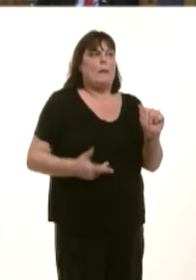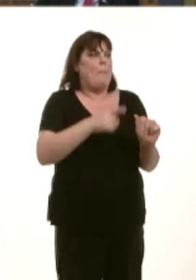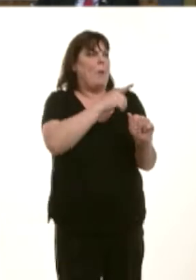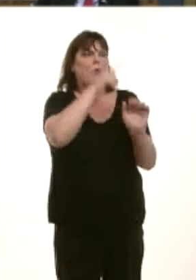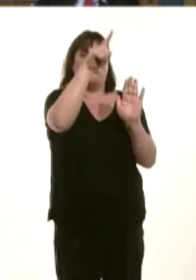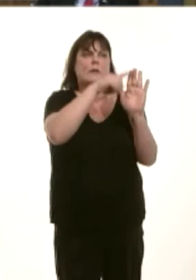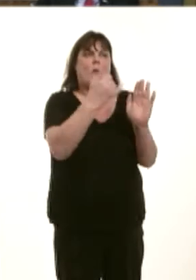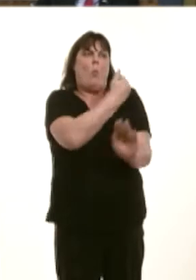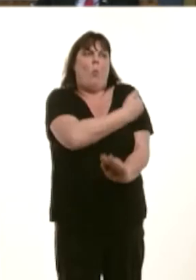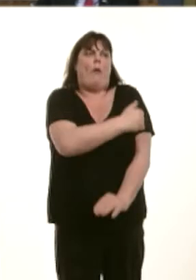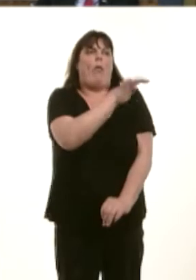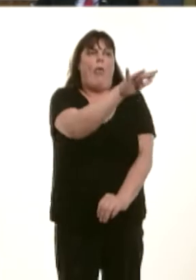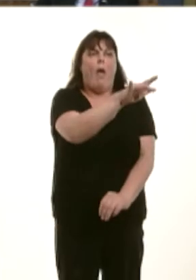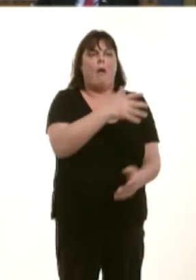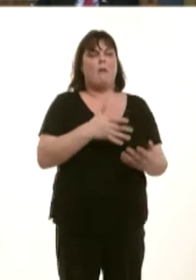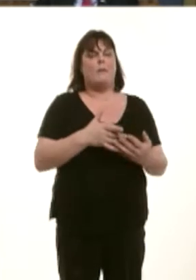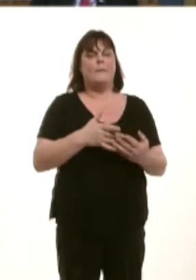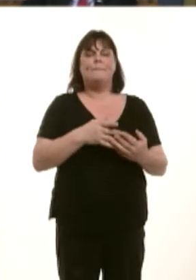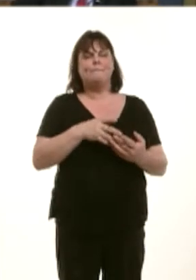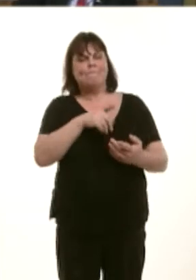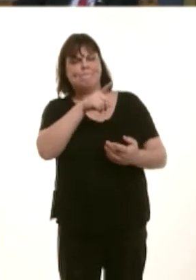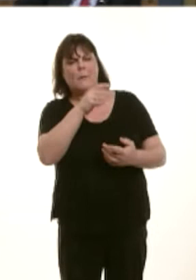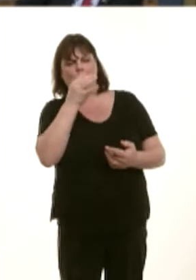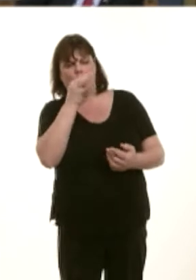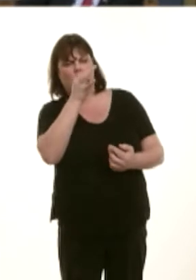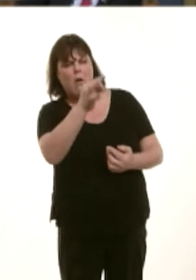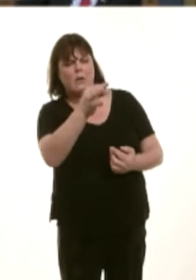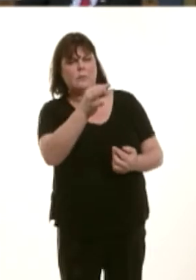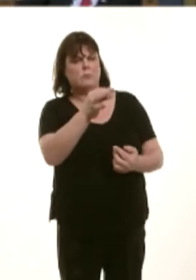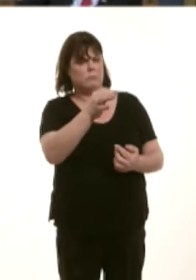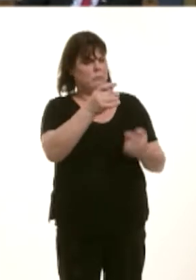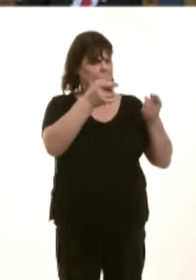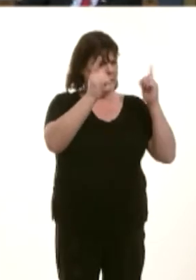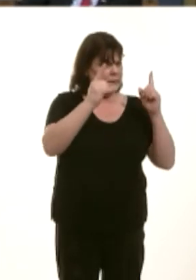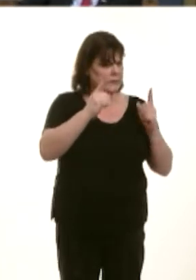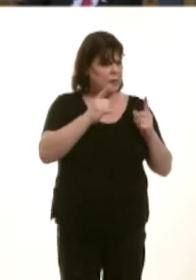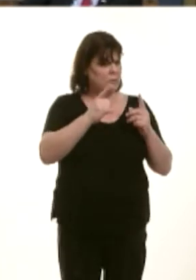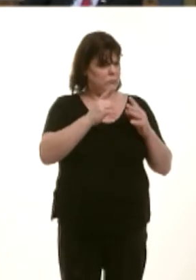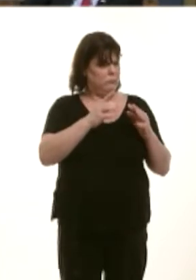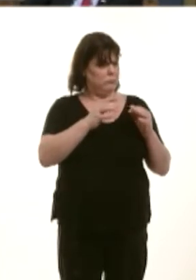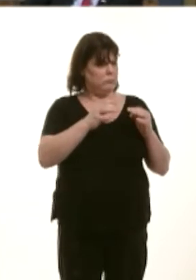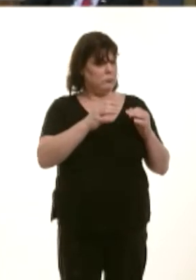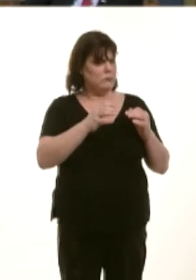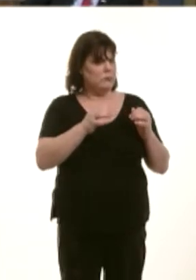Does the First Minister agree with me that personal, provate and business connections